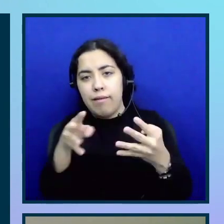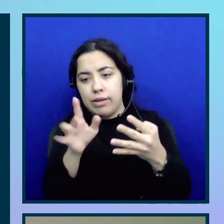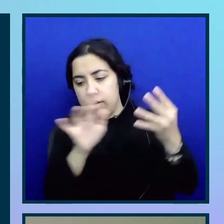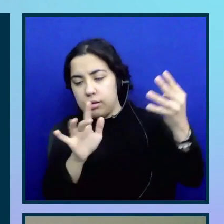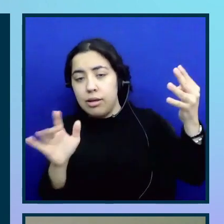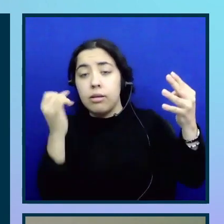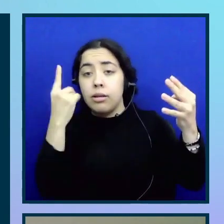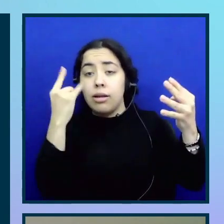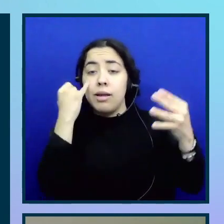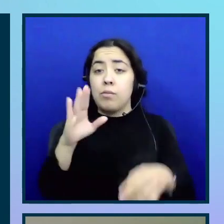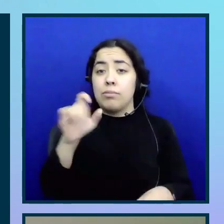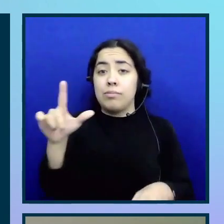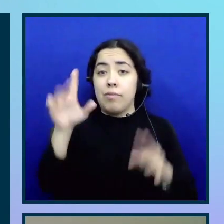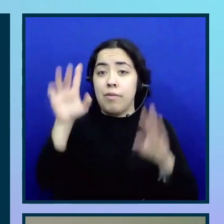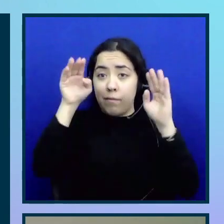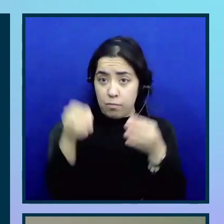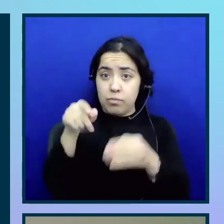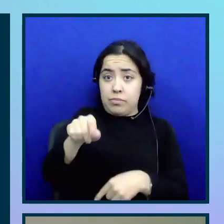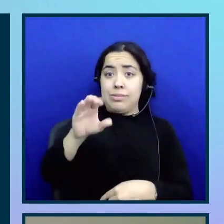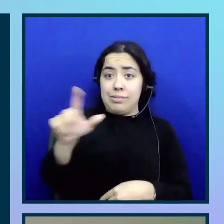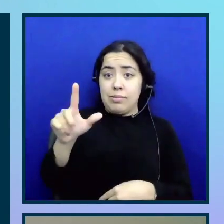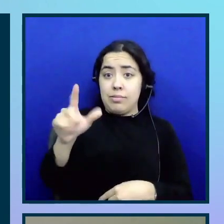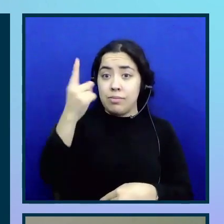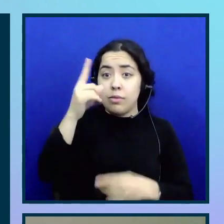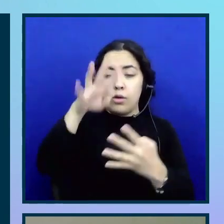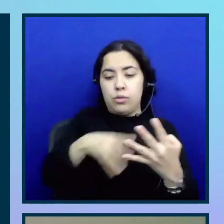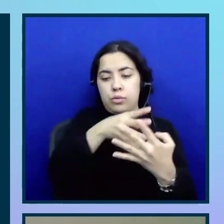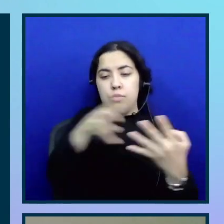grids are not fundamentally a selection widget,